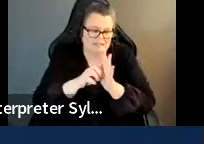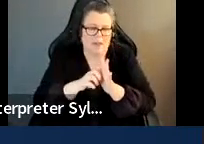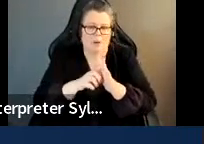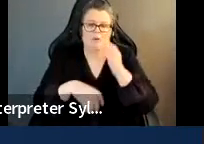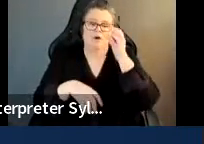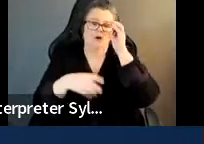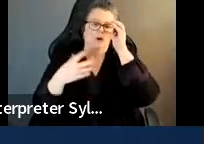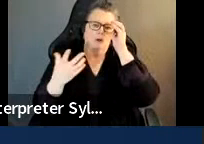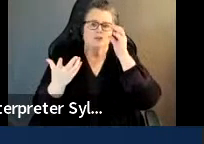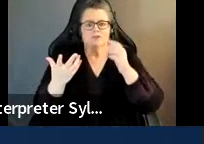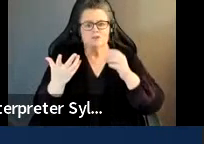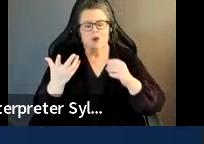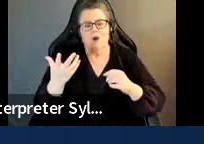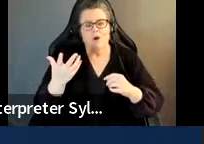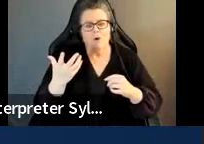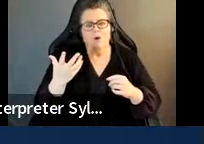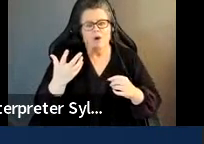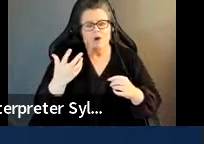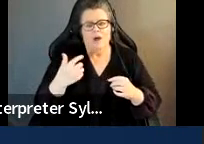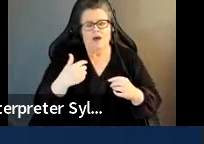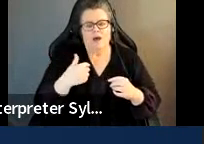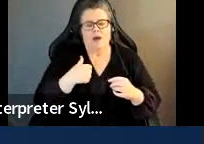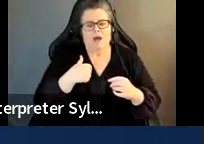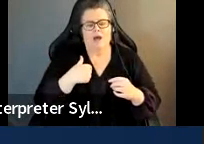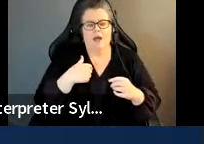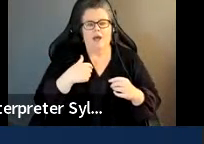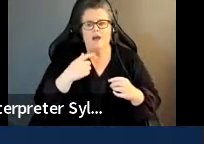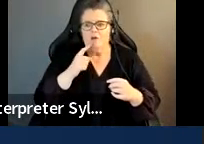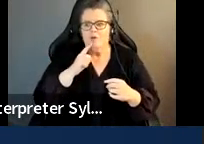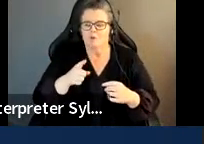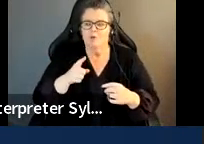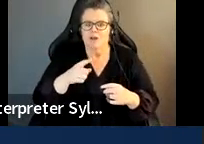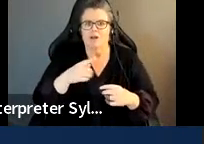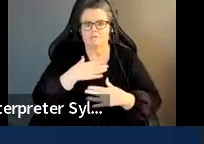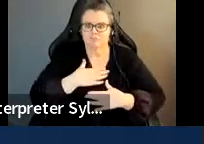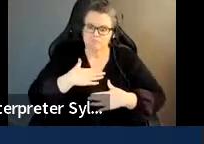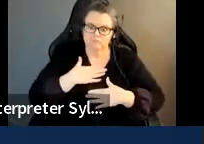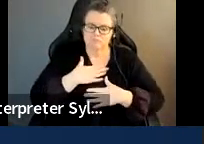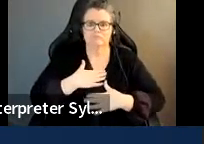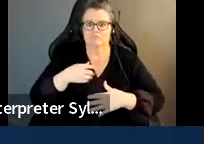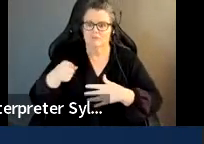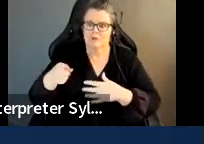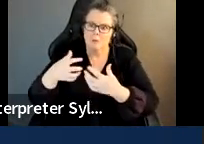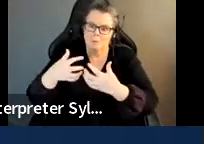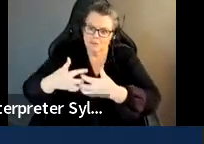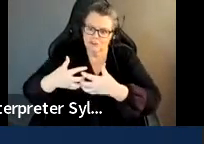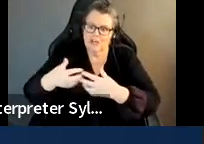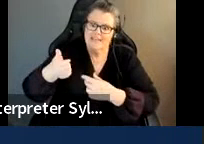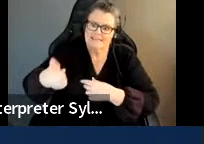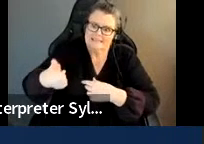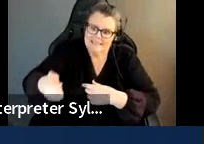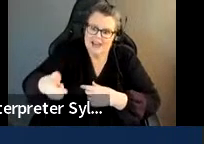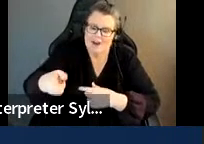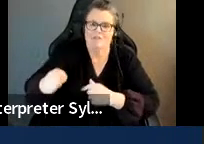And so I really do appreciate when machines are made so that everyone can use them.